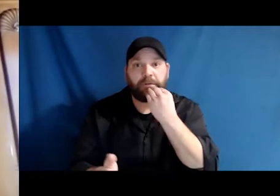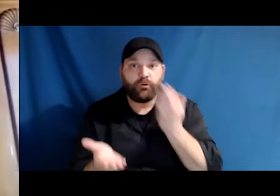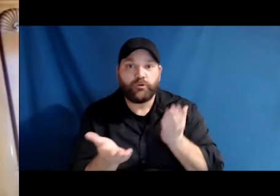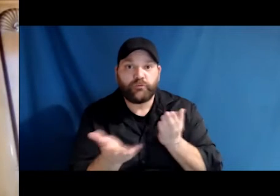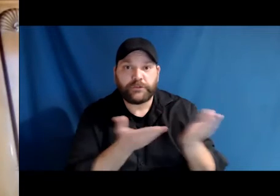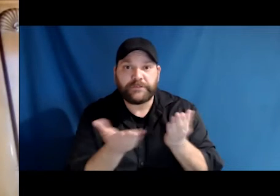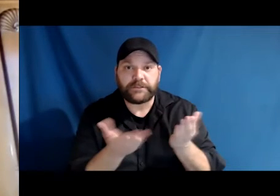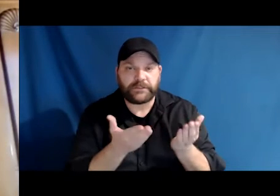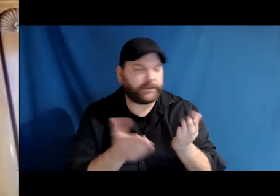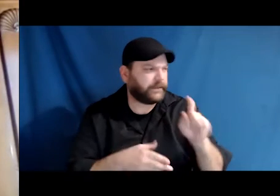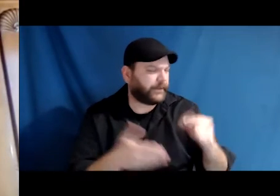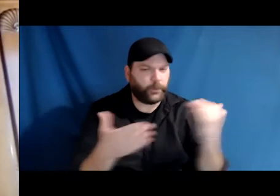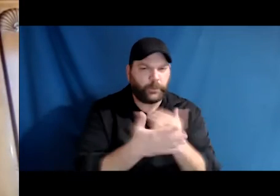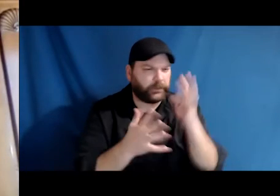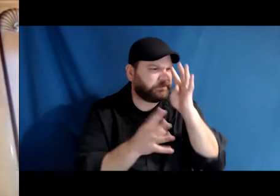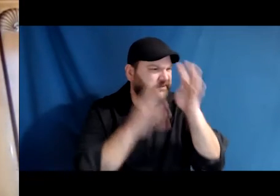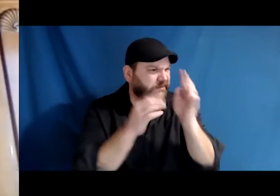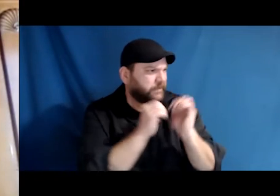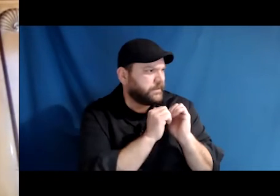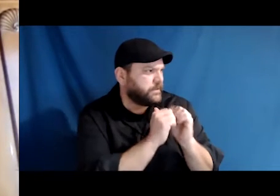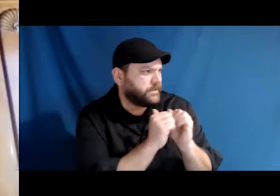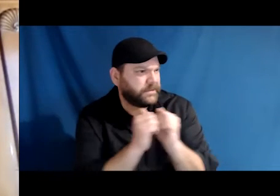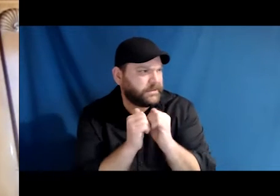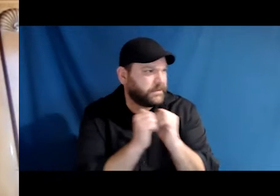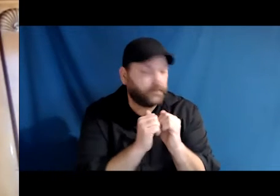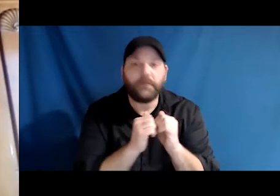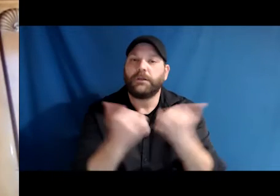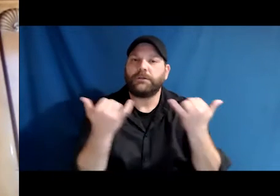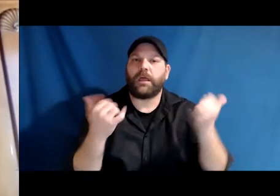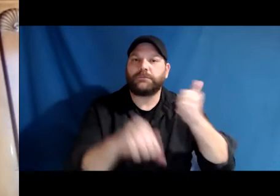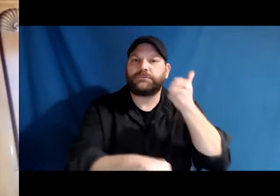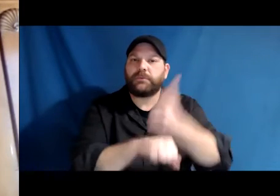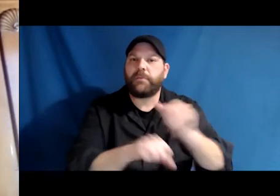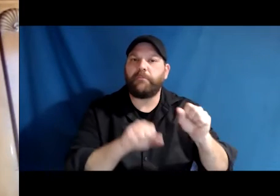virtual ordering platform providing a contactless dining experience with a personal touch.